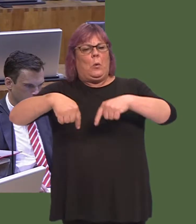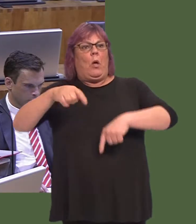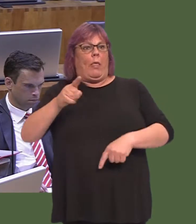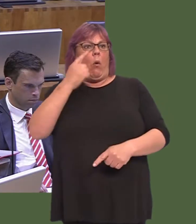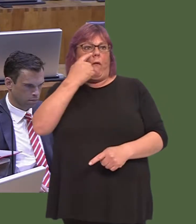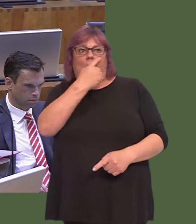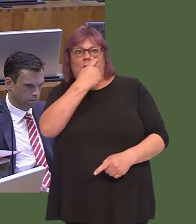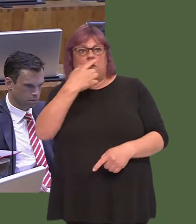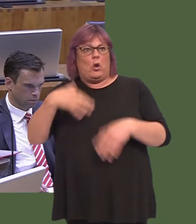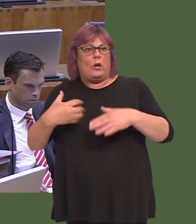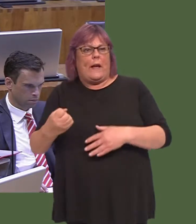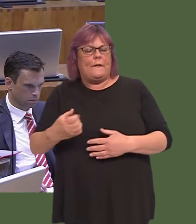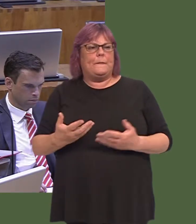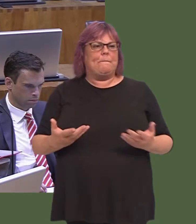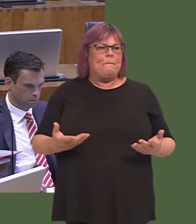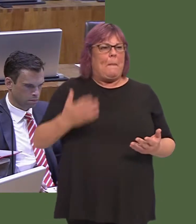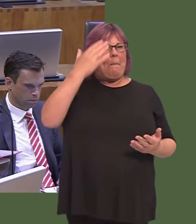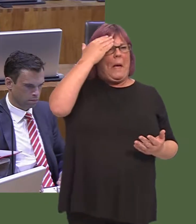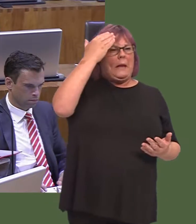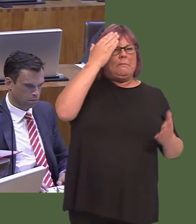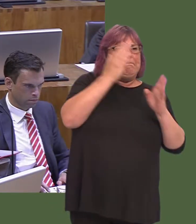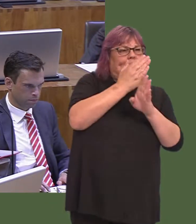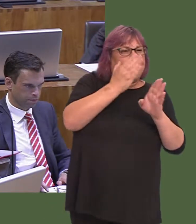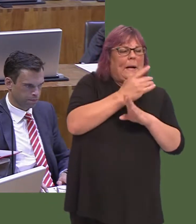That's why I want to make sure that when we look at mental health, we don't just look